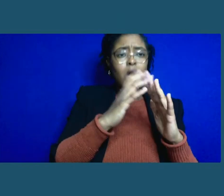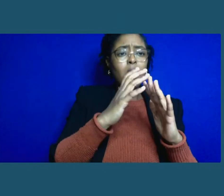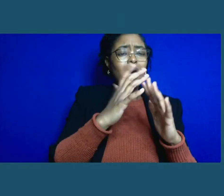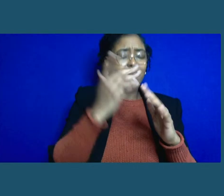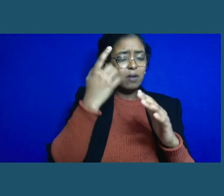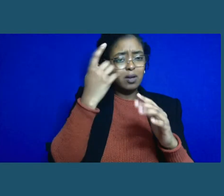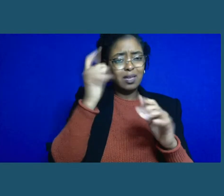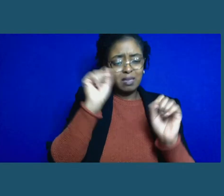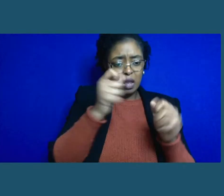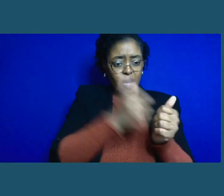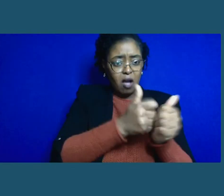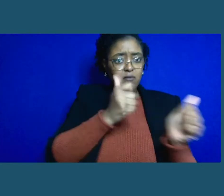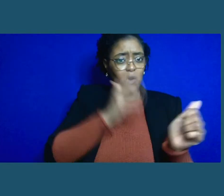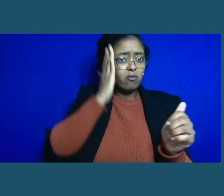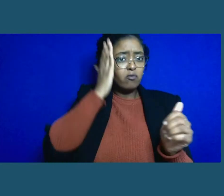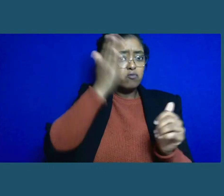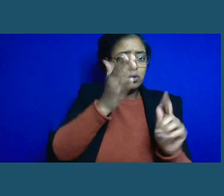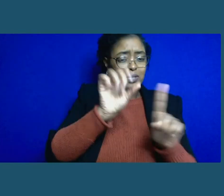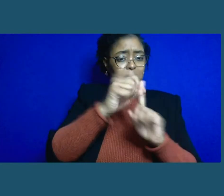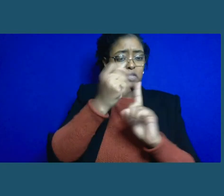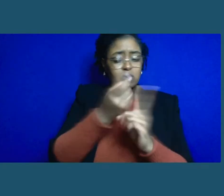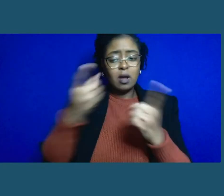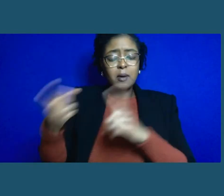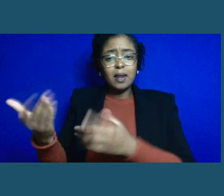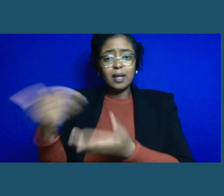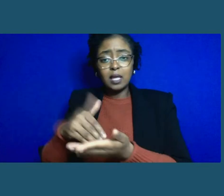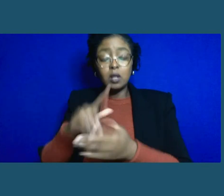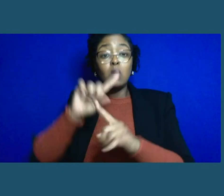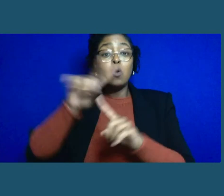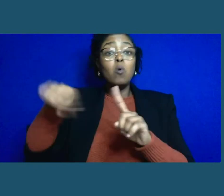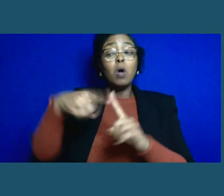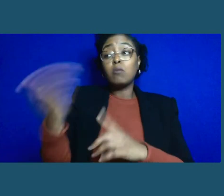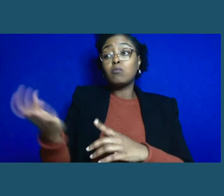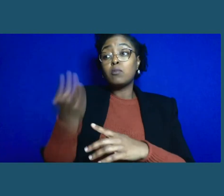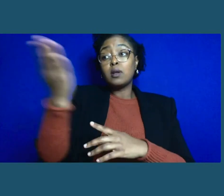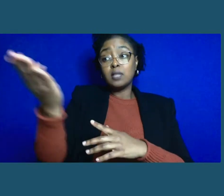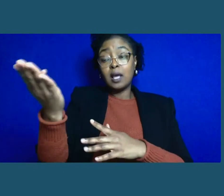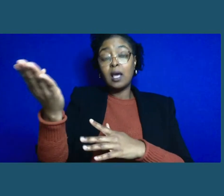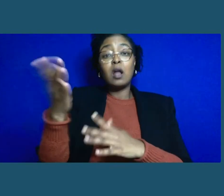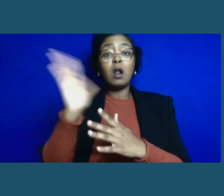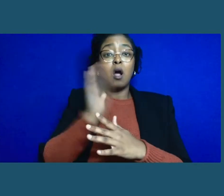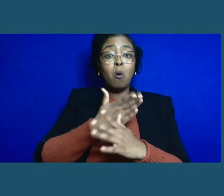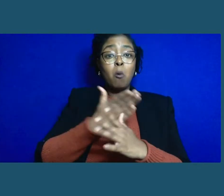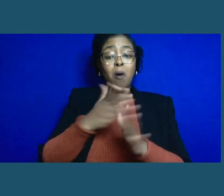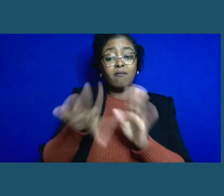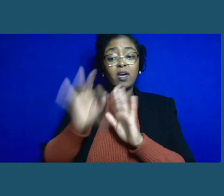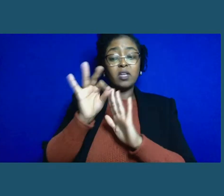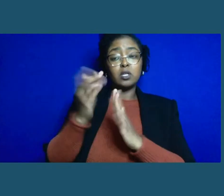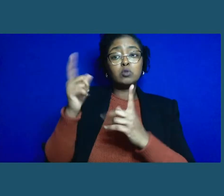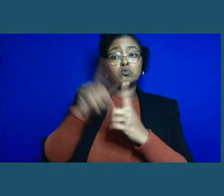that we have to build to avoid these happening. So when we presented the audit findings